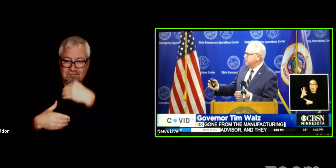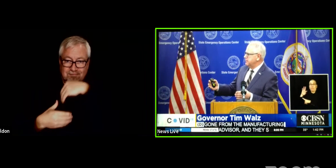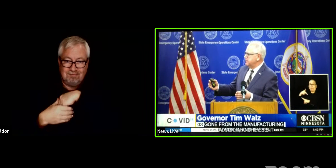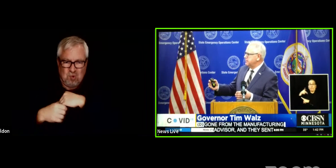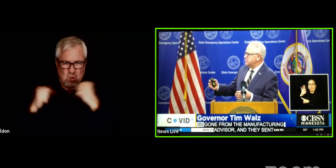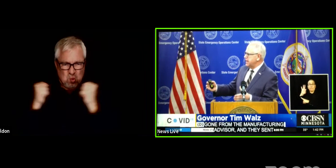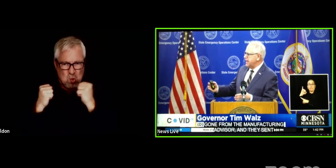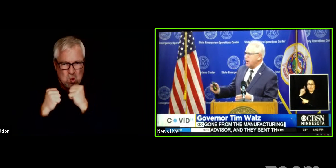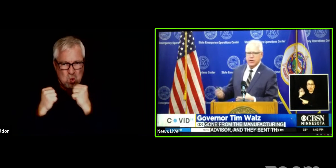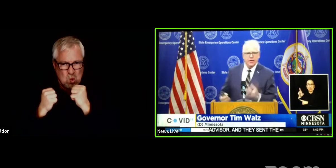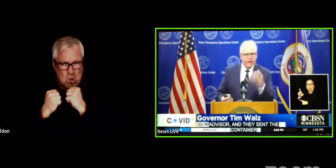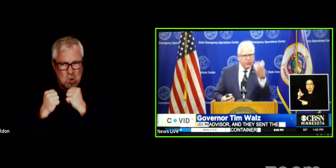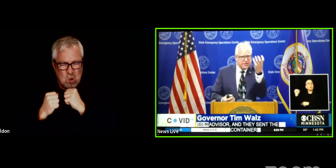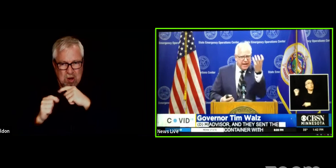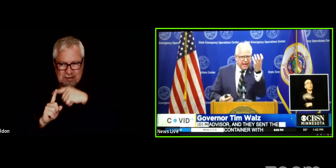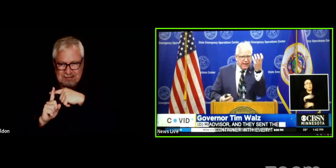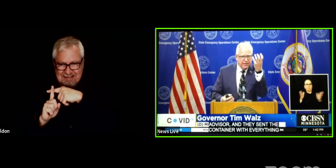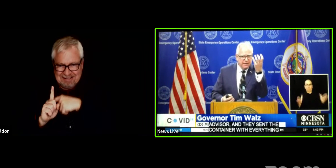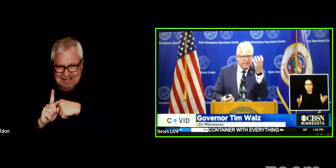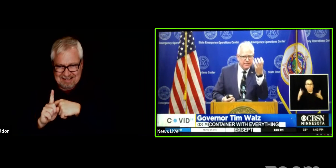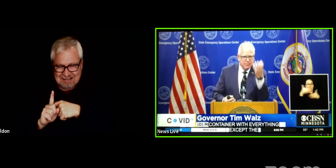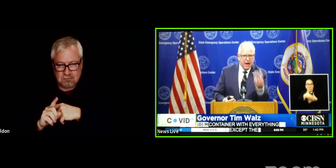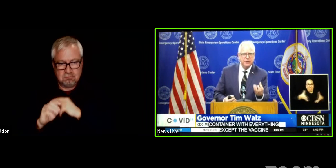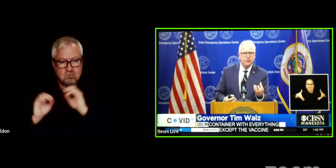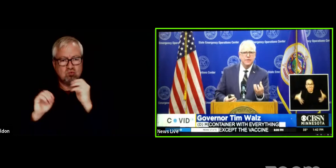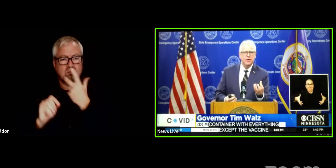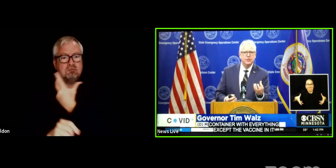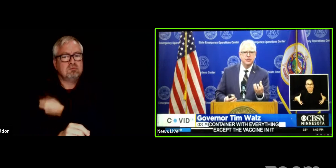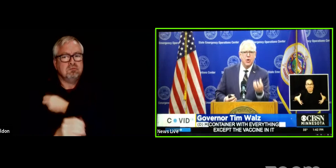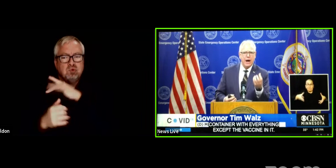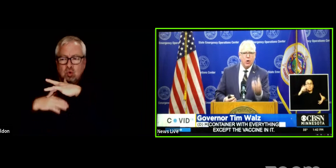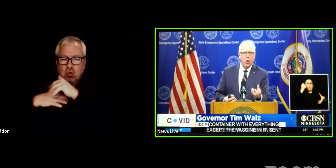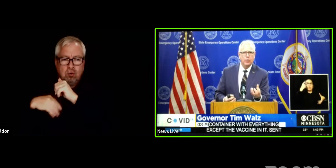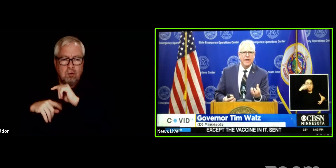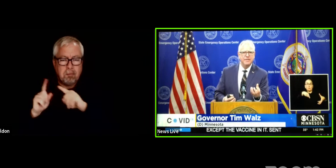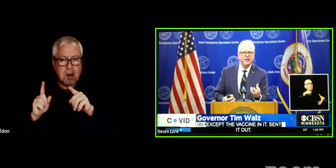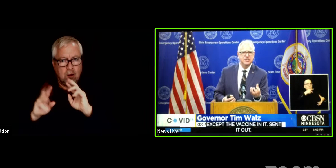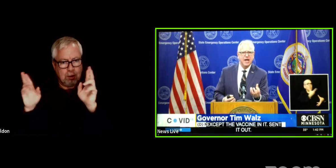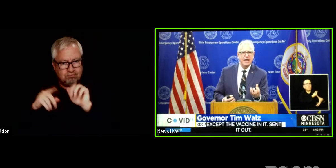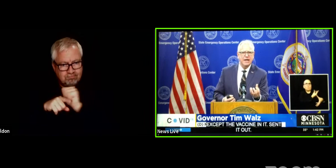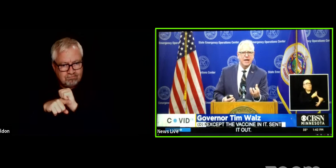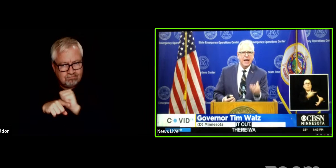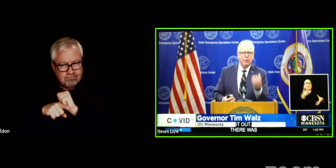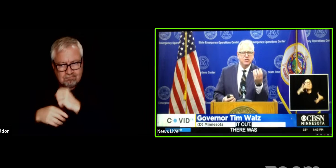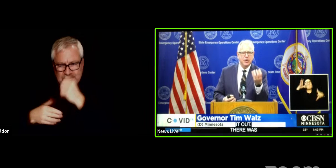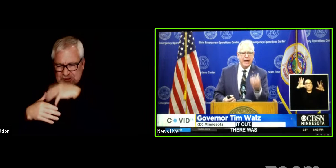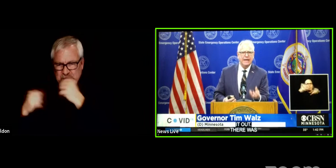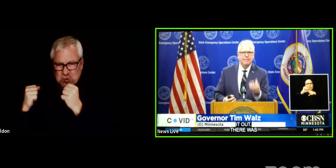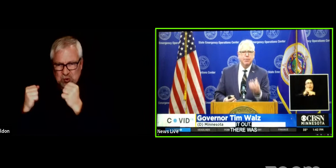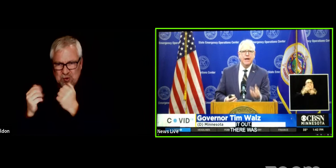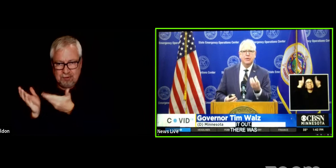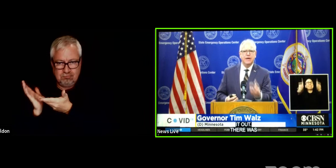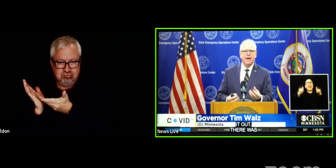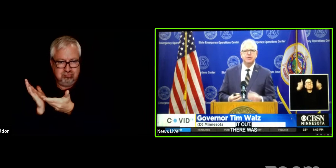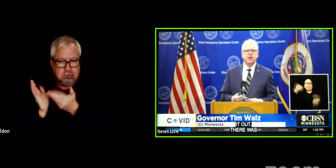IT, SENT IT OUT. THERE WAS A MONITOR IN TO SHOW HOW COLD THAT THING STAYED AND WAS WHEN ANY BREAK OR DAMAGING